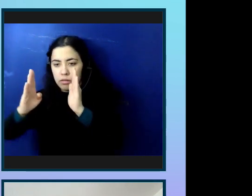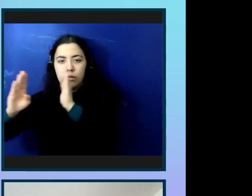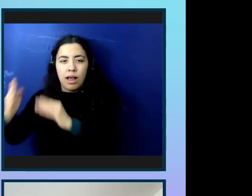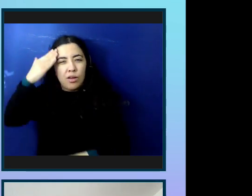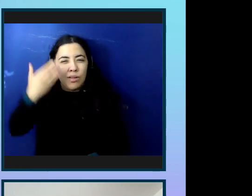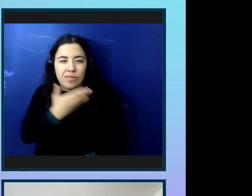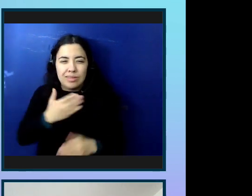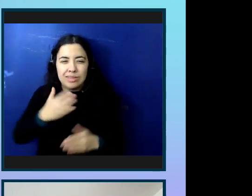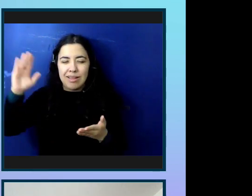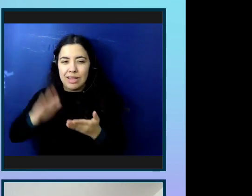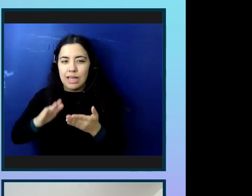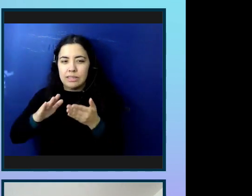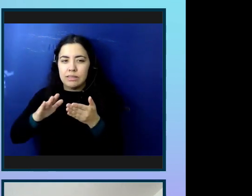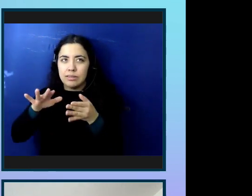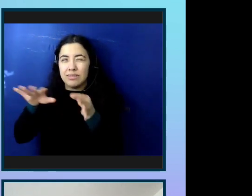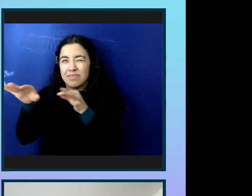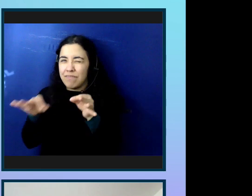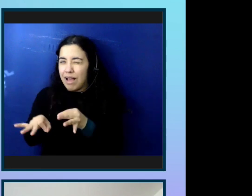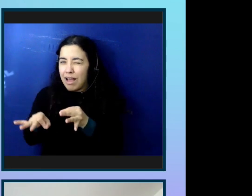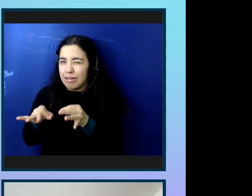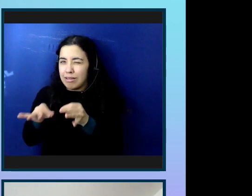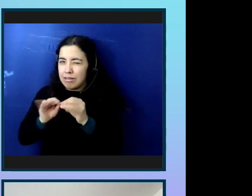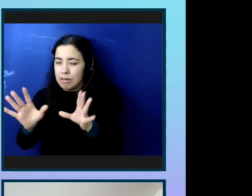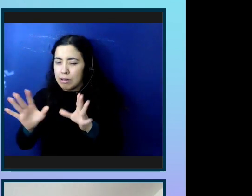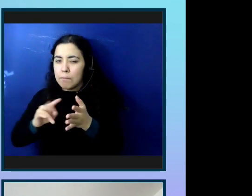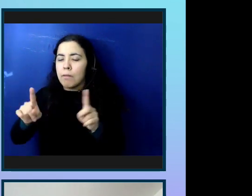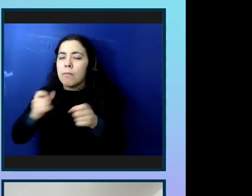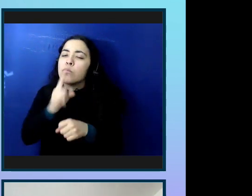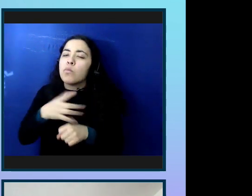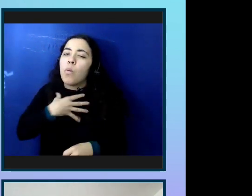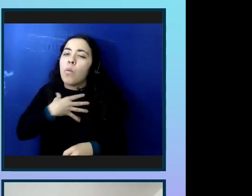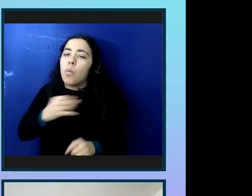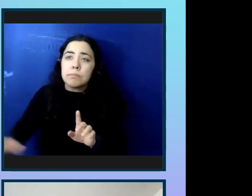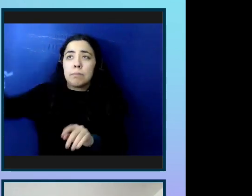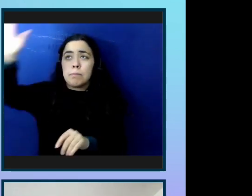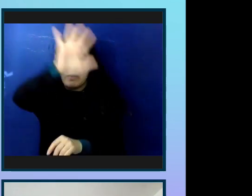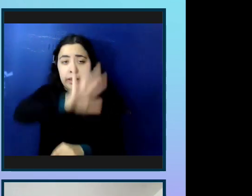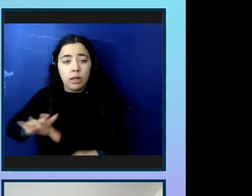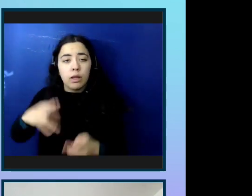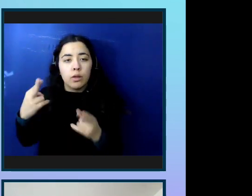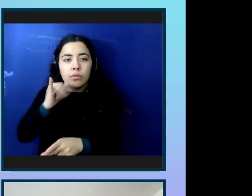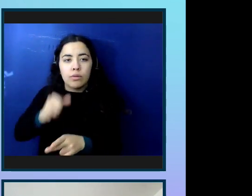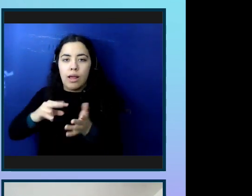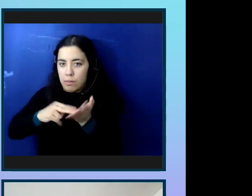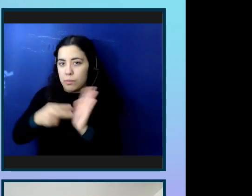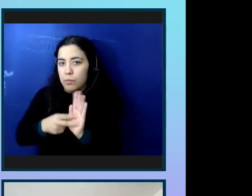than maybe our other examples, but making sure that you have white space and are using it in an intentional way is usually a really great starting point.